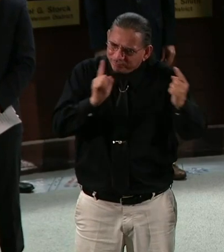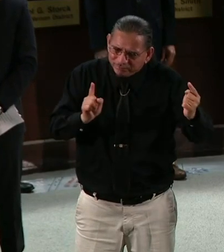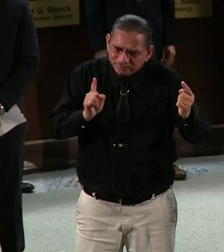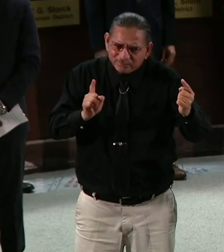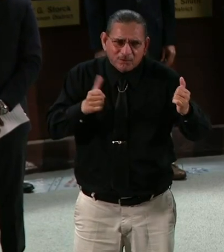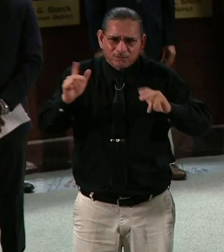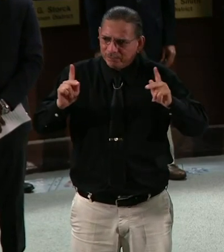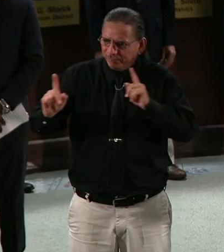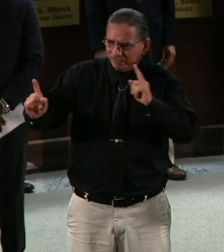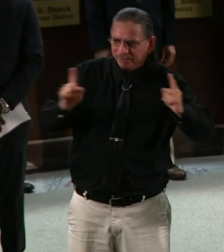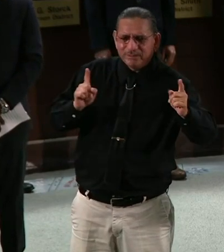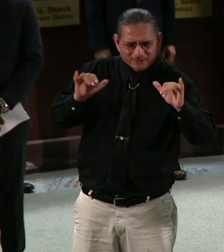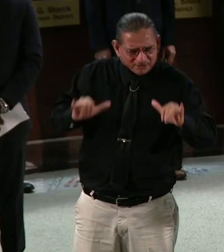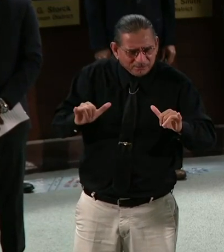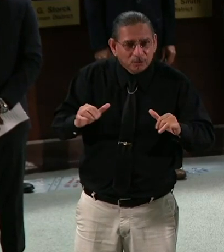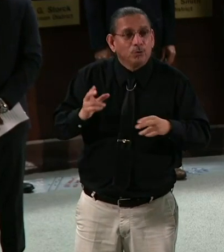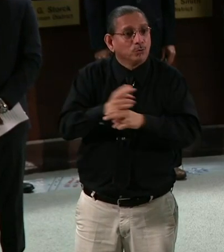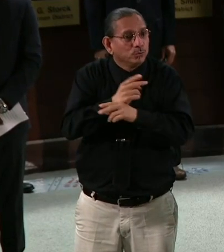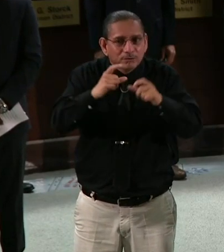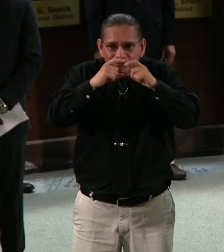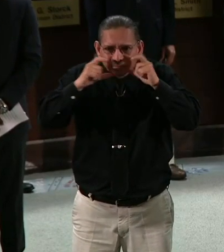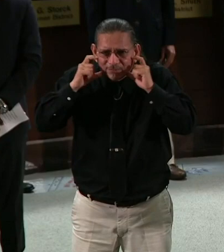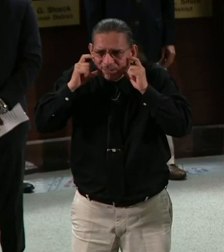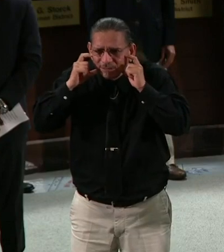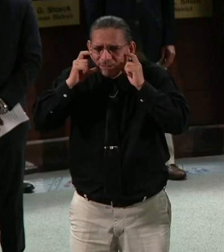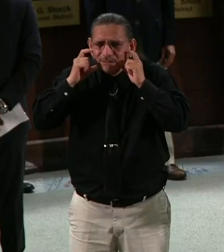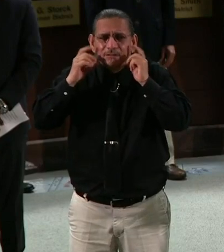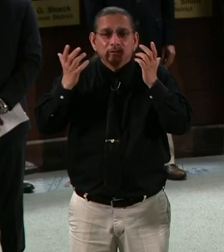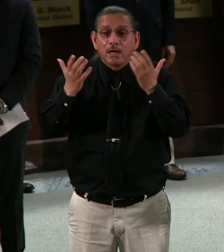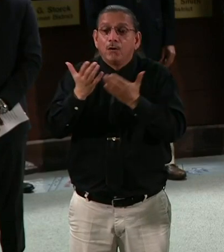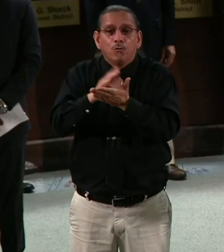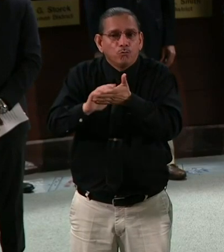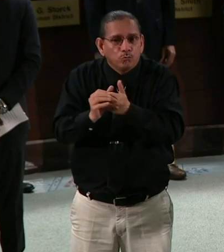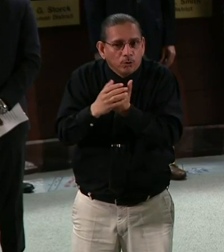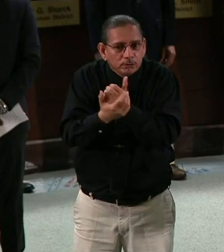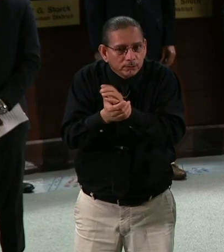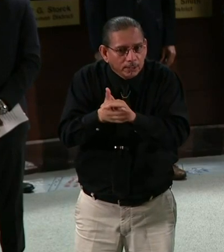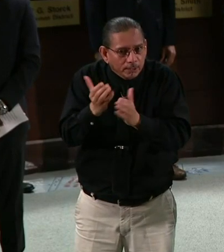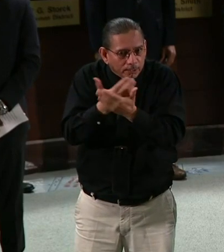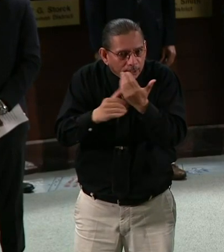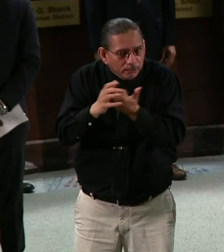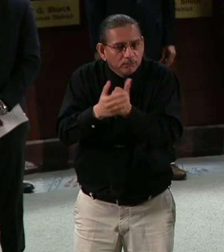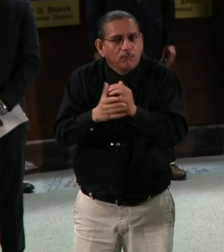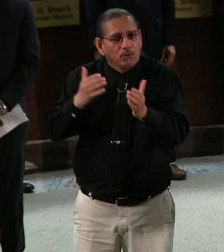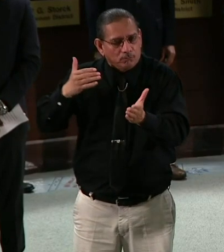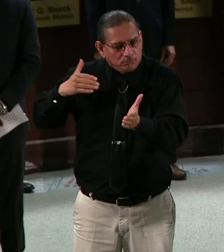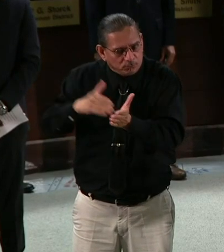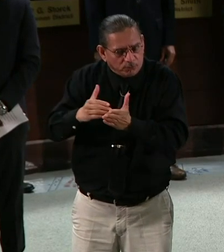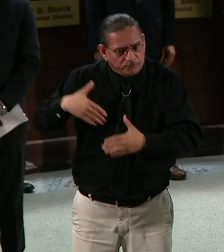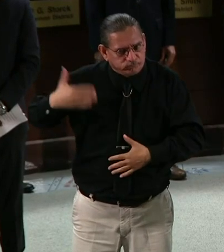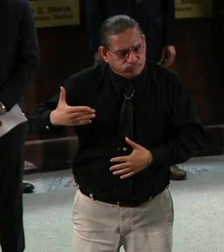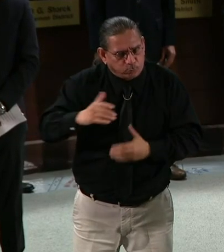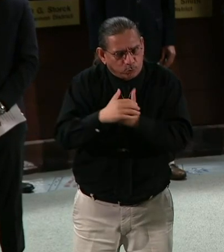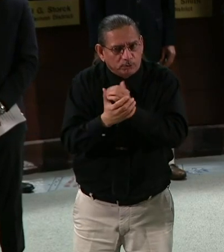PHYSICALLY APART FROM OTHER PEOPLE WHERE FACE COVERINGS AND